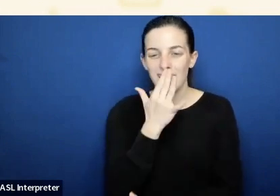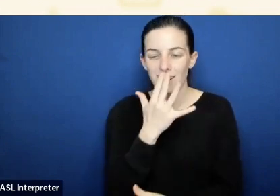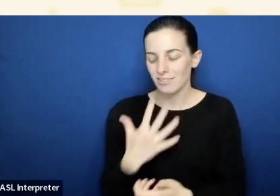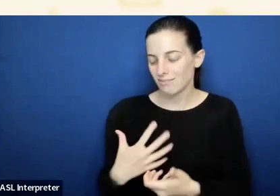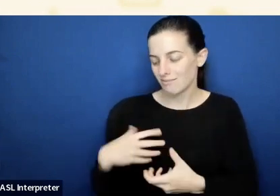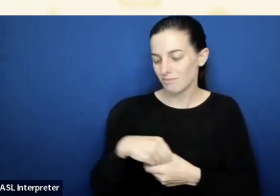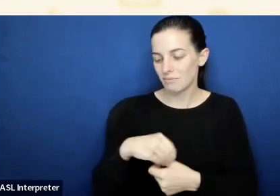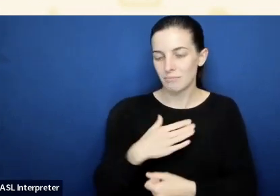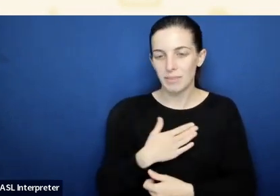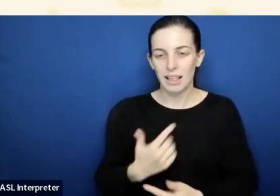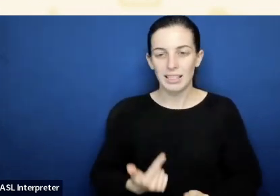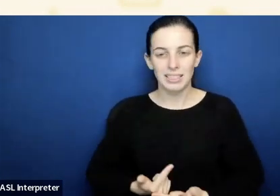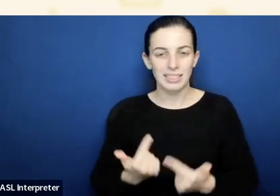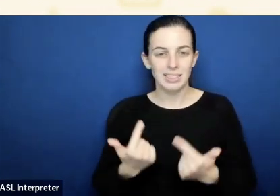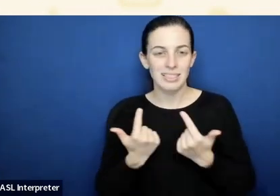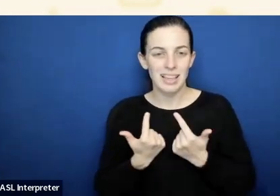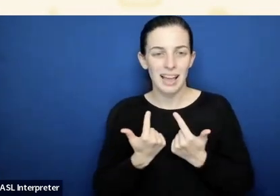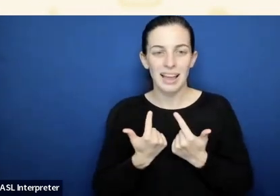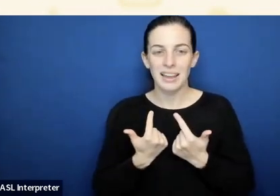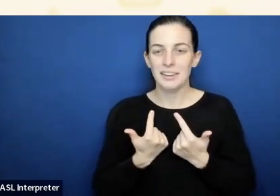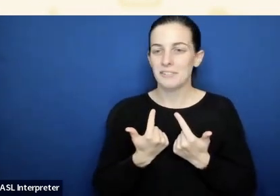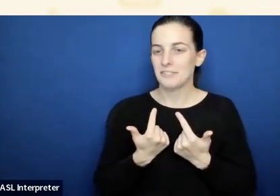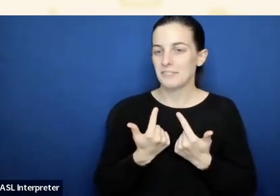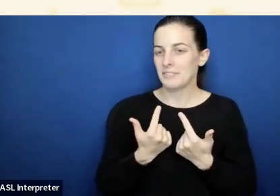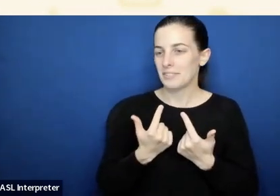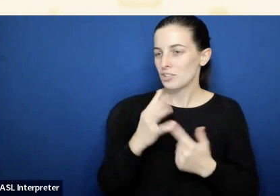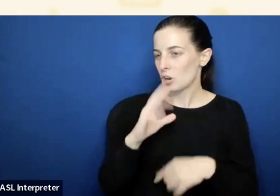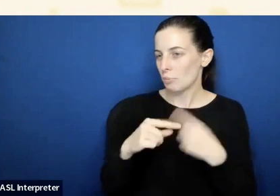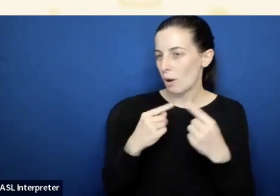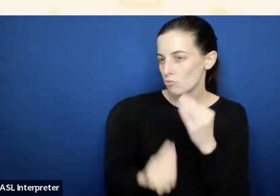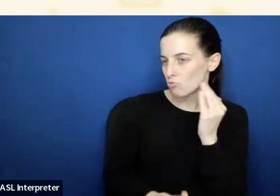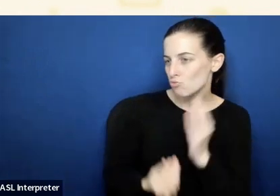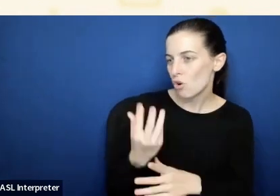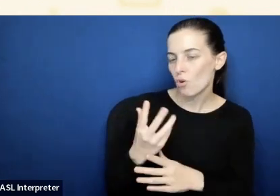and contributing to my growth, and understand the world around me.